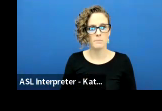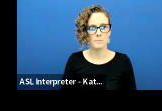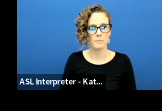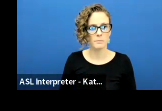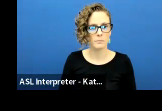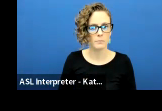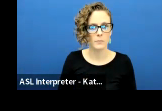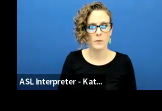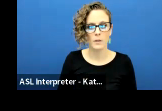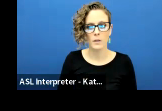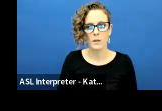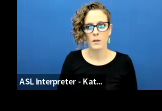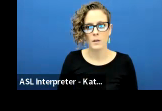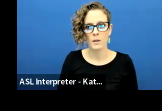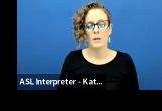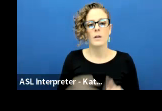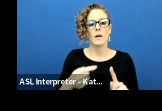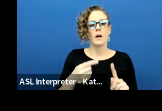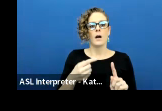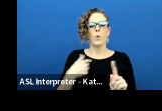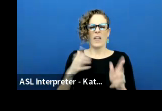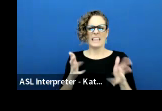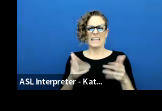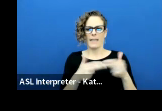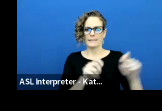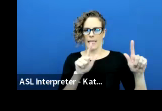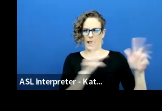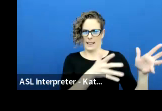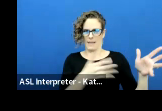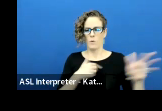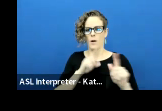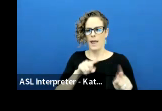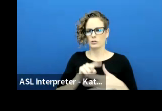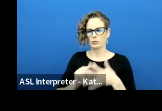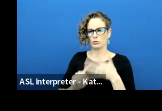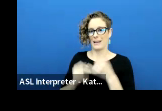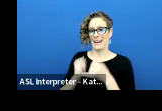and we're gonna leave this slide up while we answer these last questions give me just a